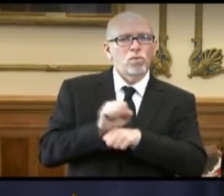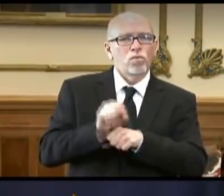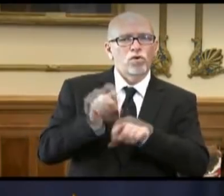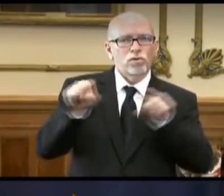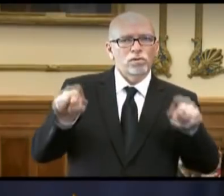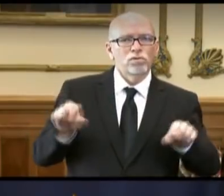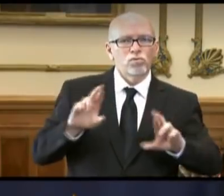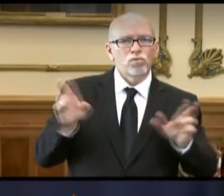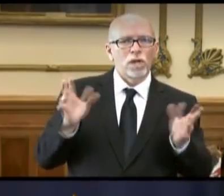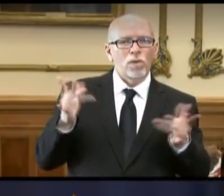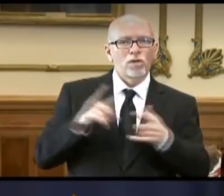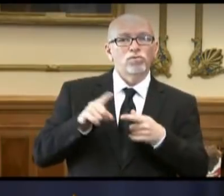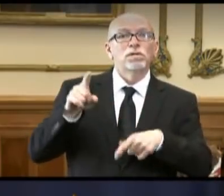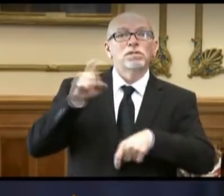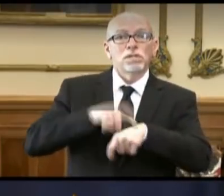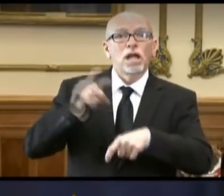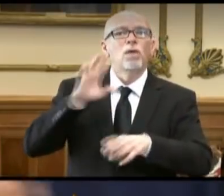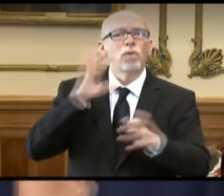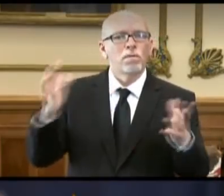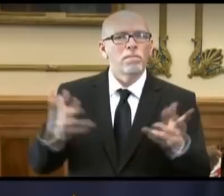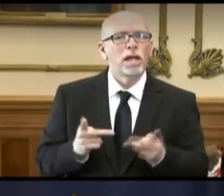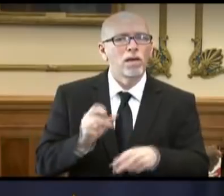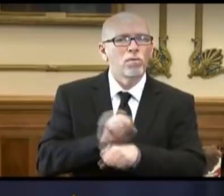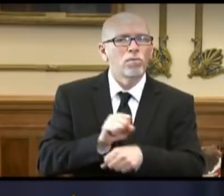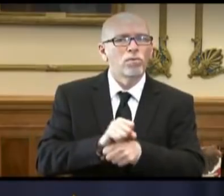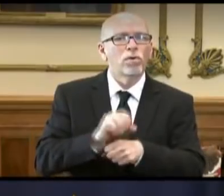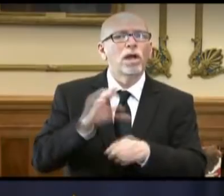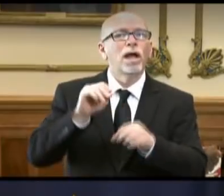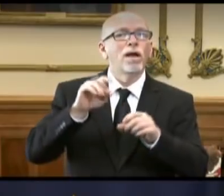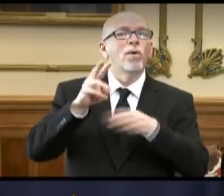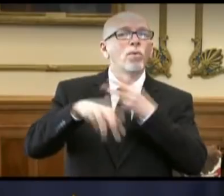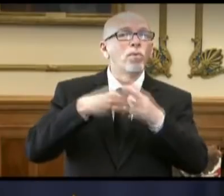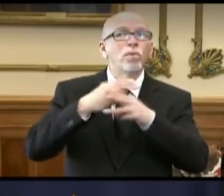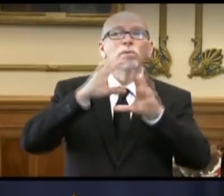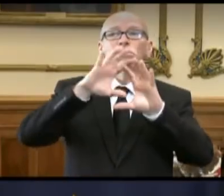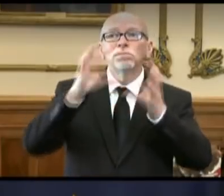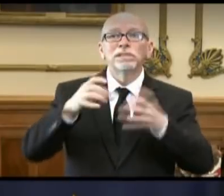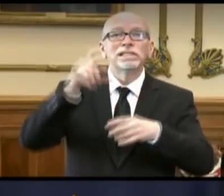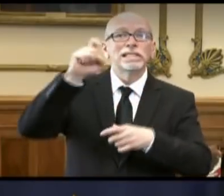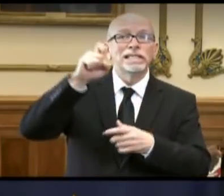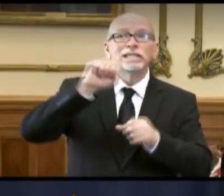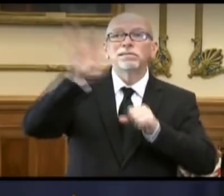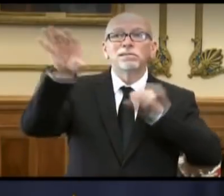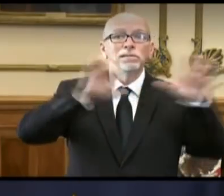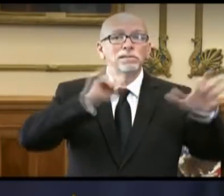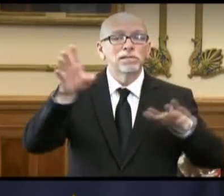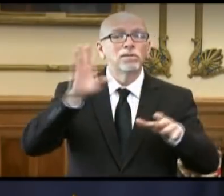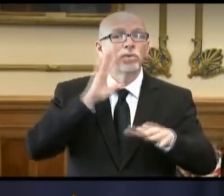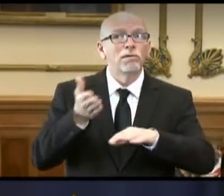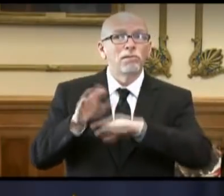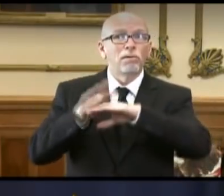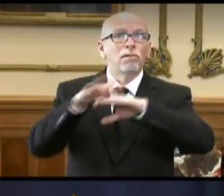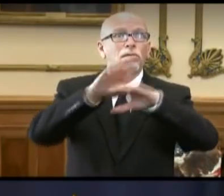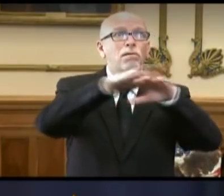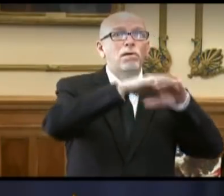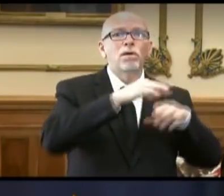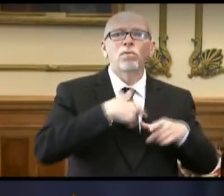THEMSELVES FROM THE SIDELINES BACK INTO THE WORKFORCE. COMPANIES ARE DOING THAT ALL OVER THE STATE OF INDIANA TO